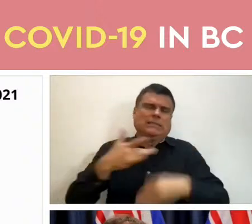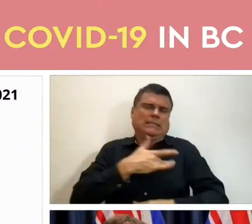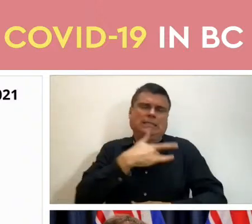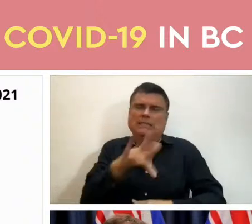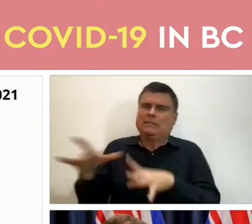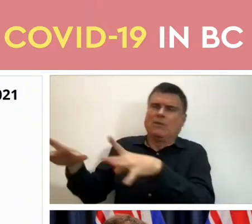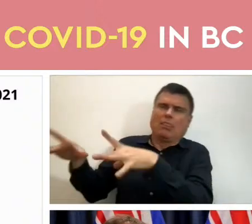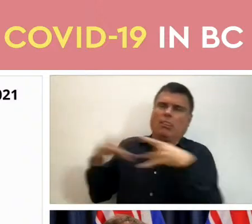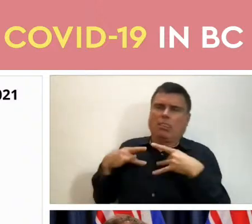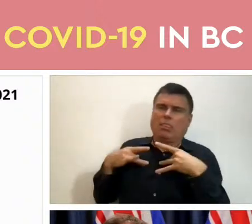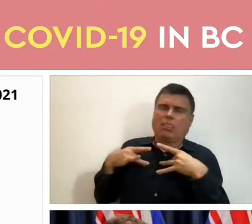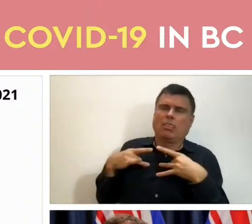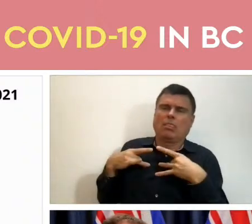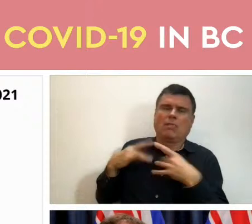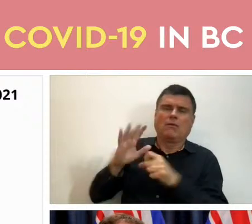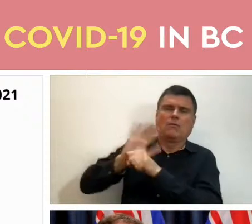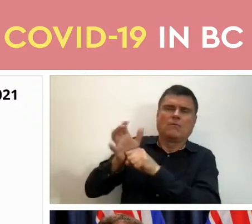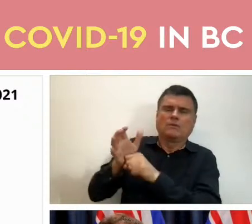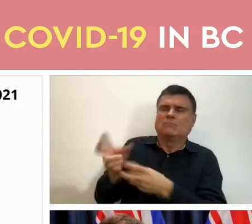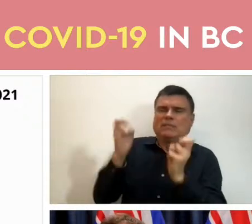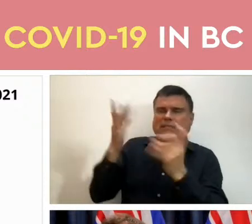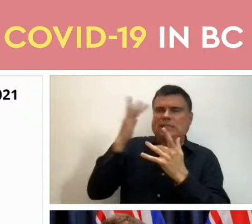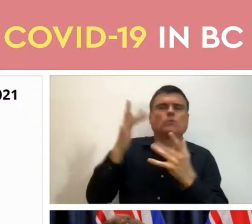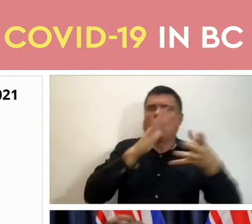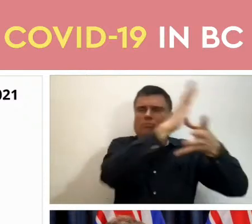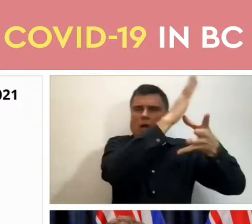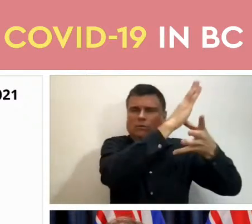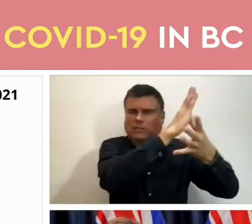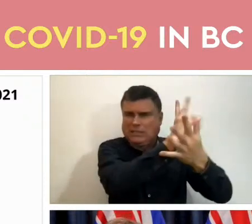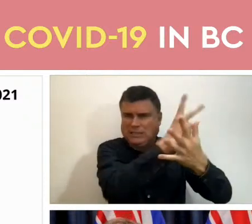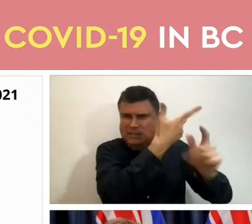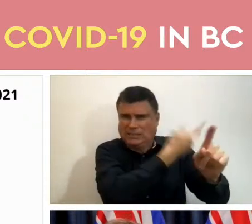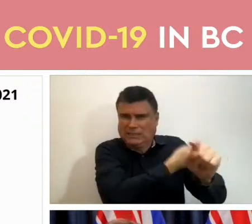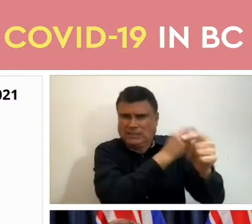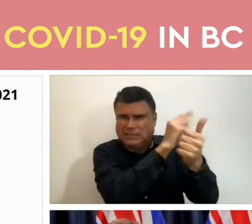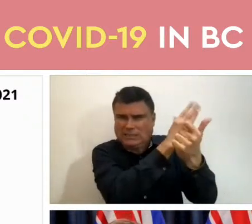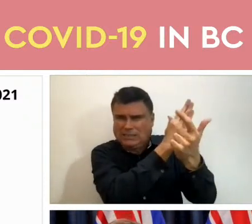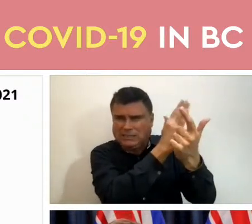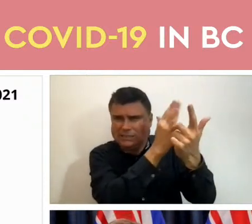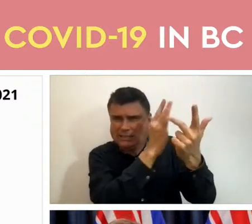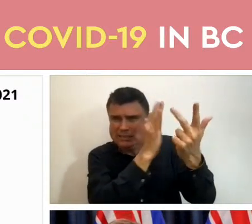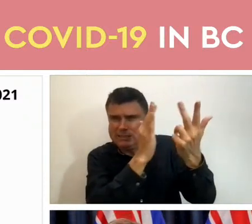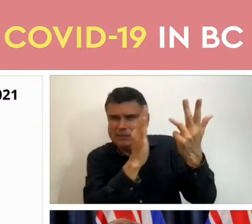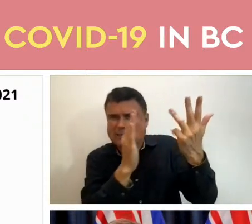to week in immunizations,